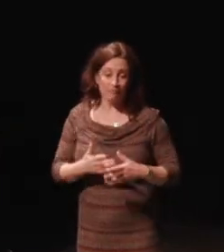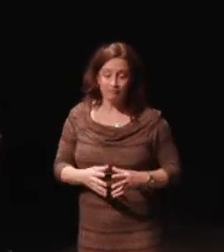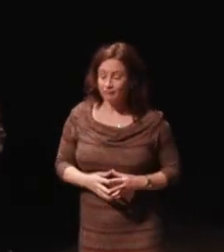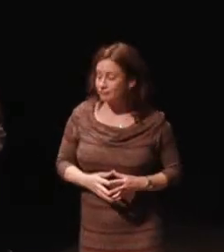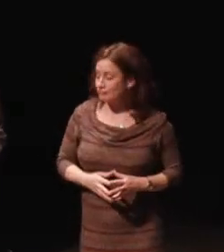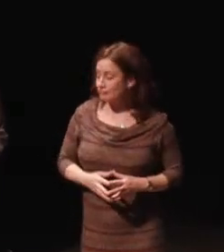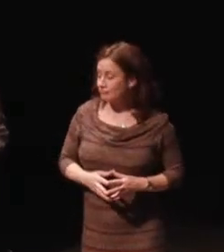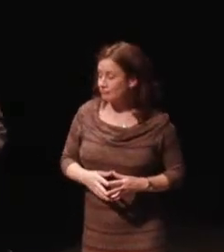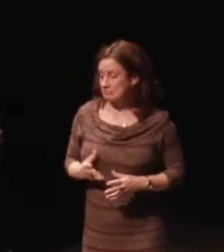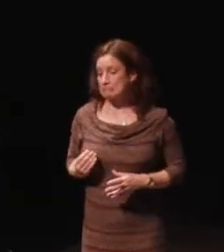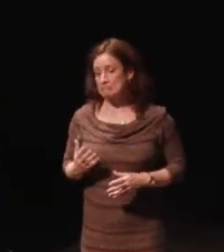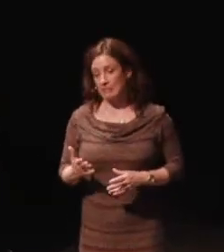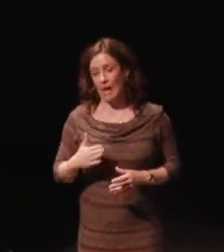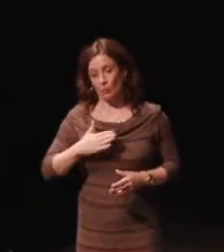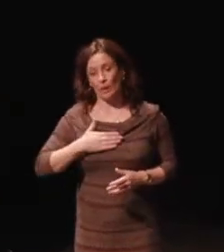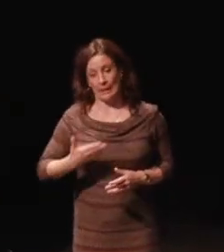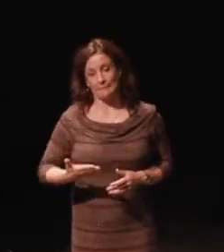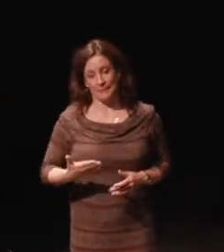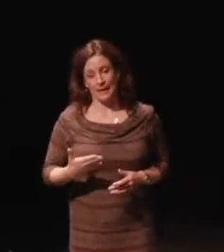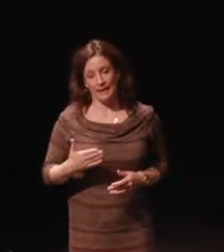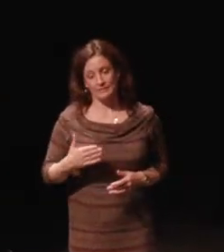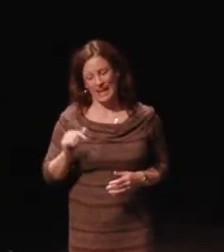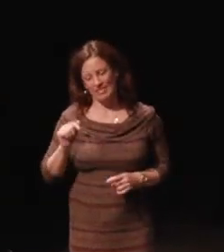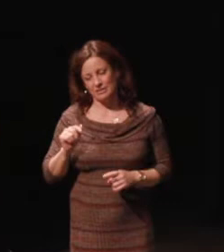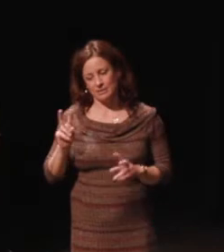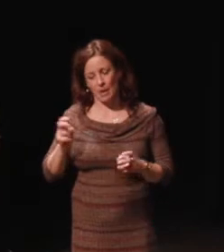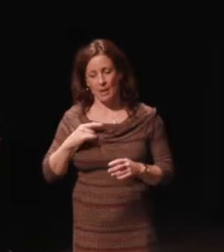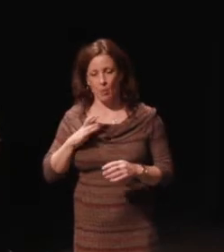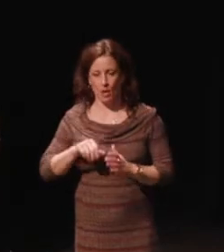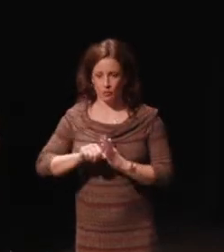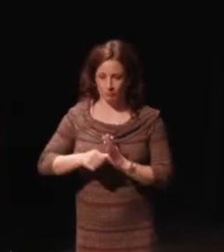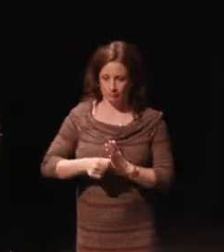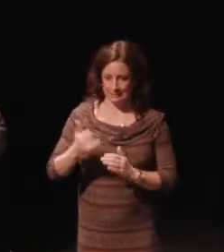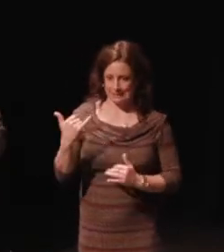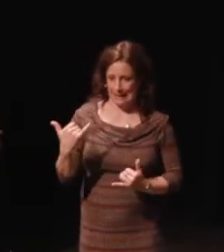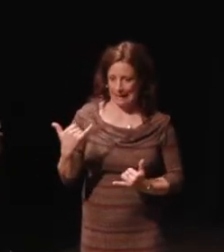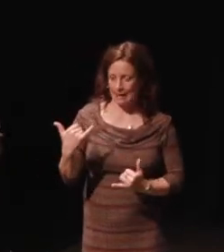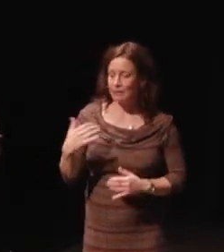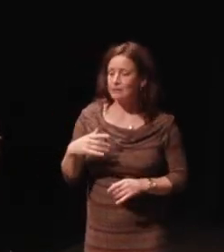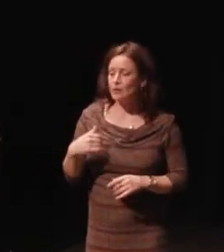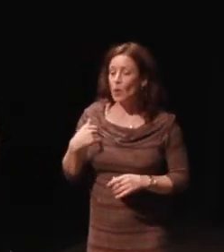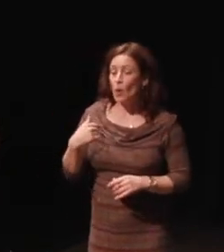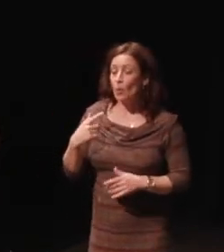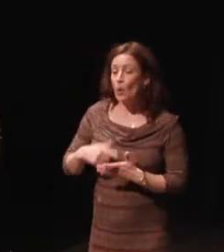Now, I will admittedly say and this is the topic I want to really talk about today is what we weren't able to accomplish,